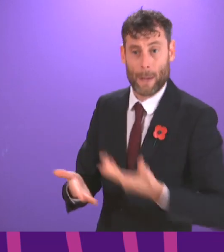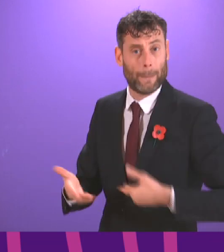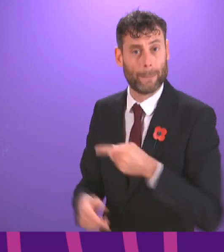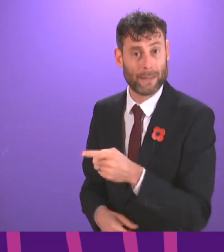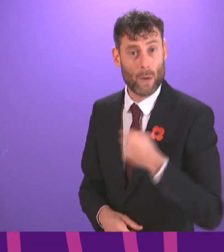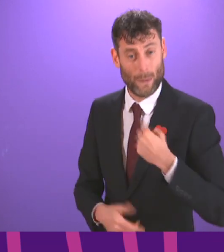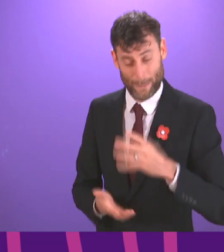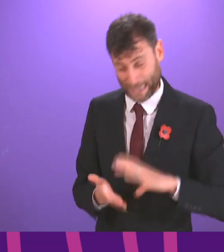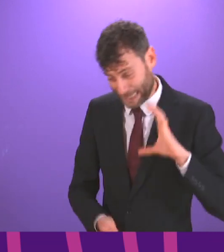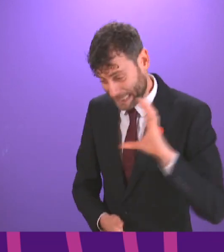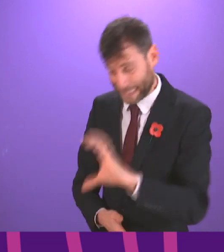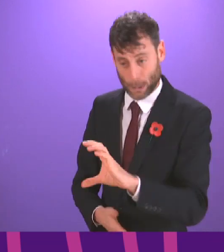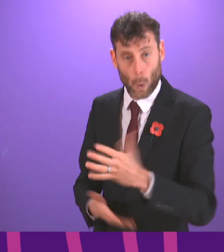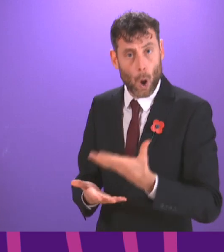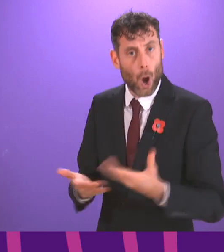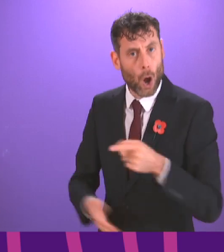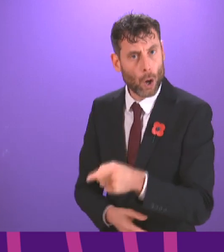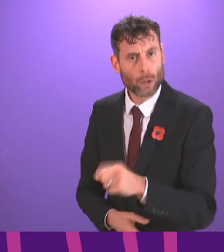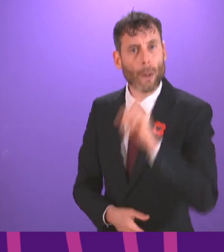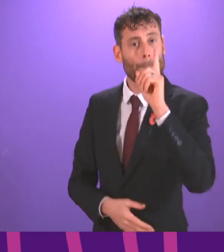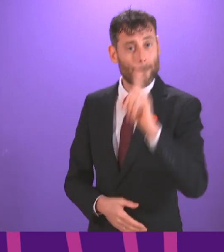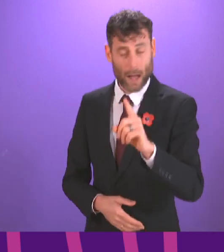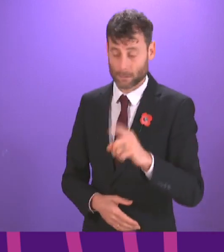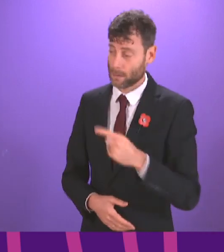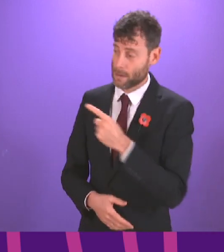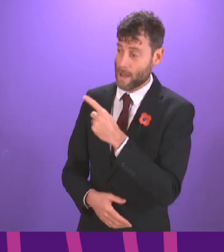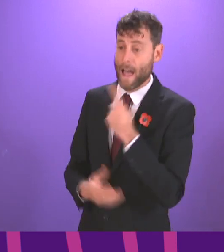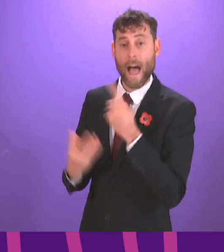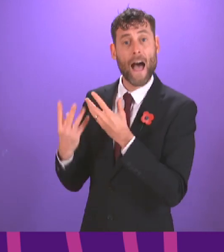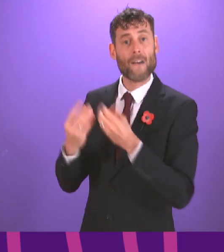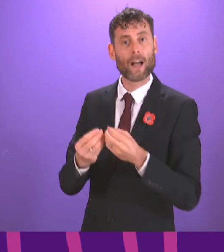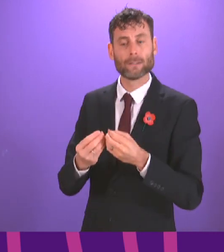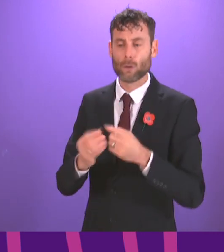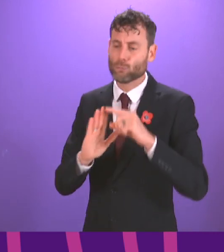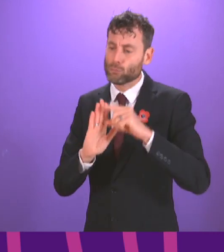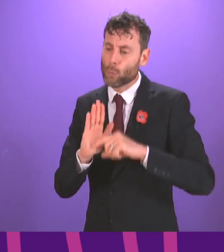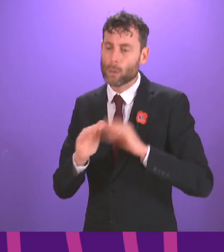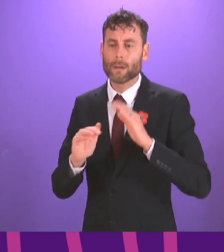heavily, but we have to act within the advice that we get on state aid and financial constraints.